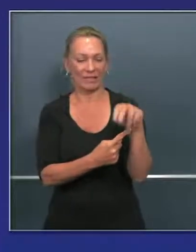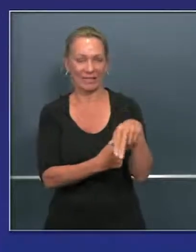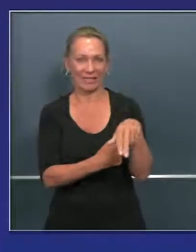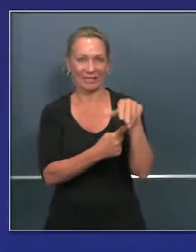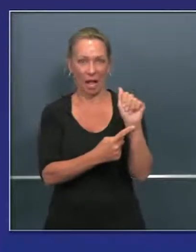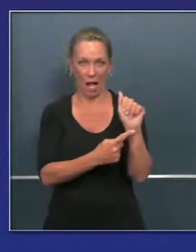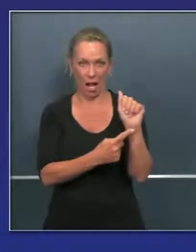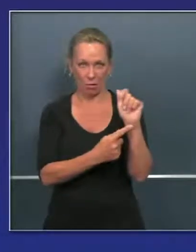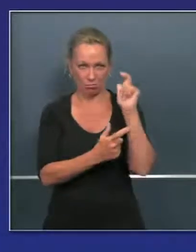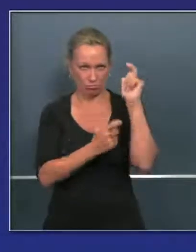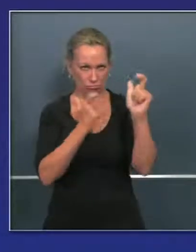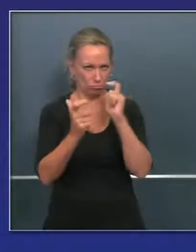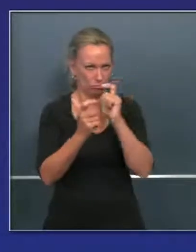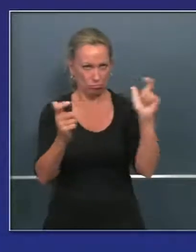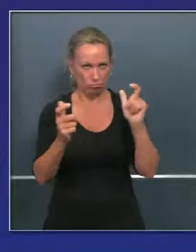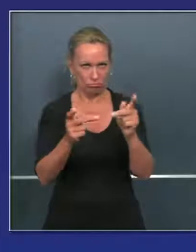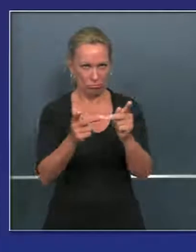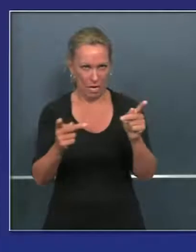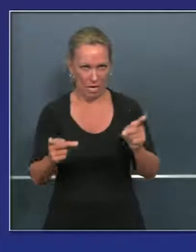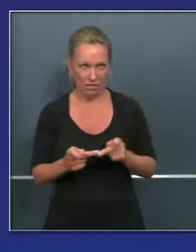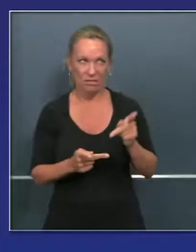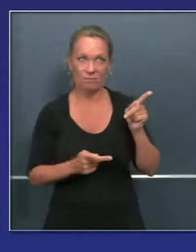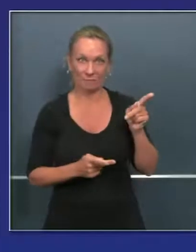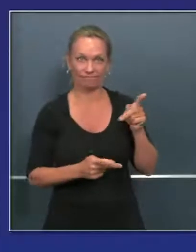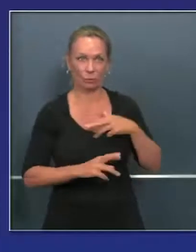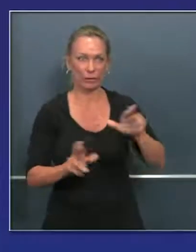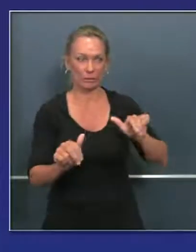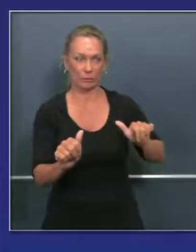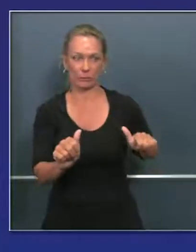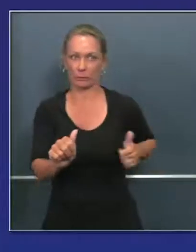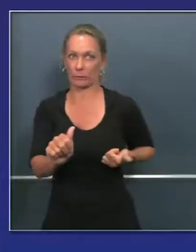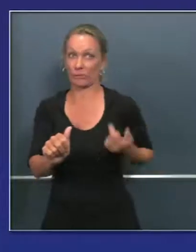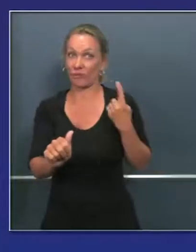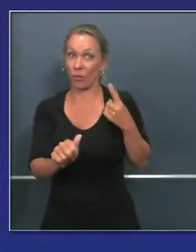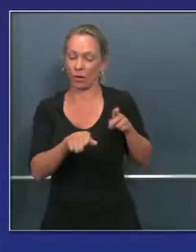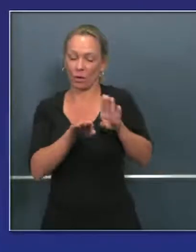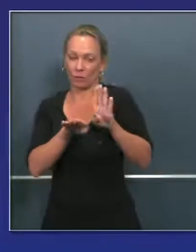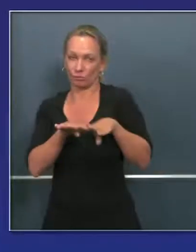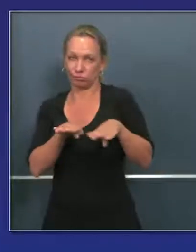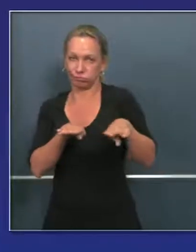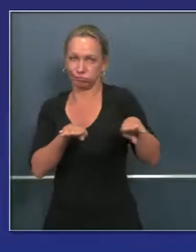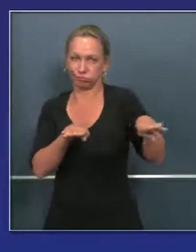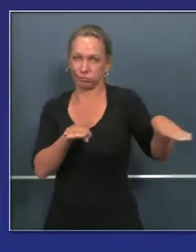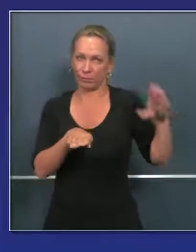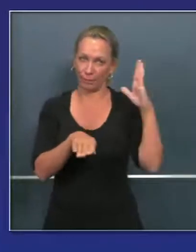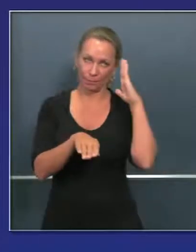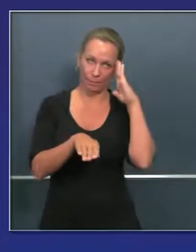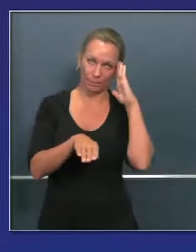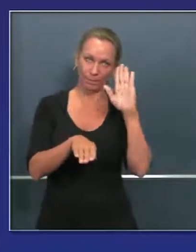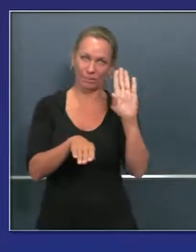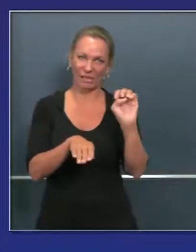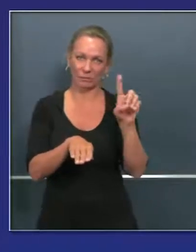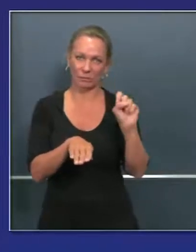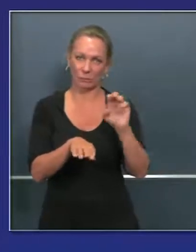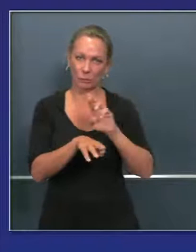on positivity rate we focus on hospitalizations we also focus on ICU admissions you can see not